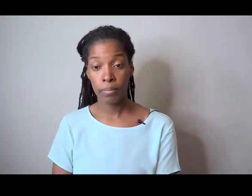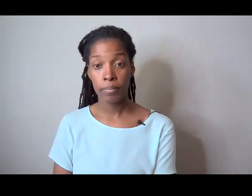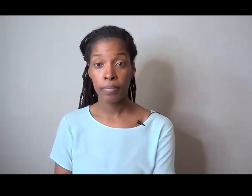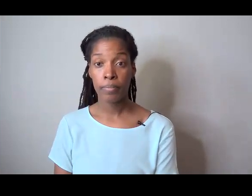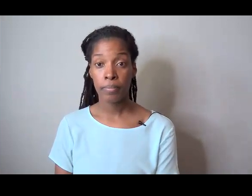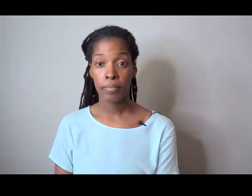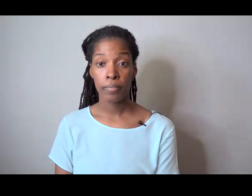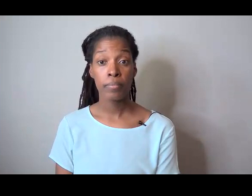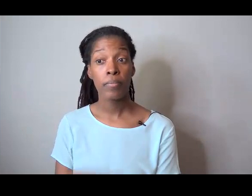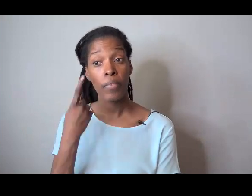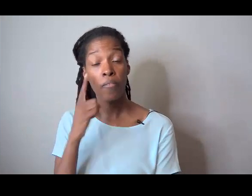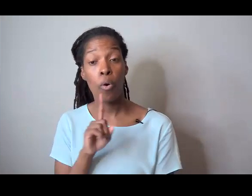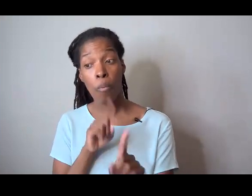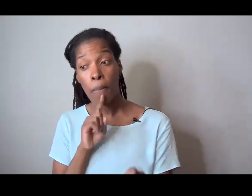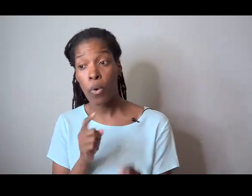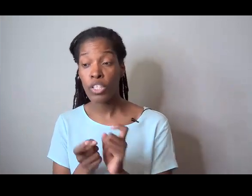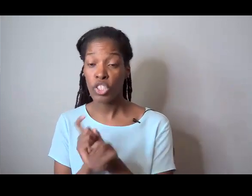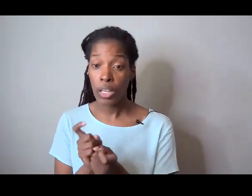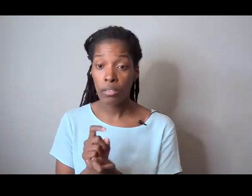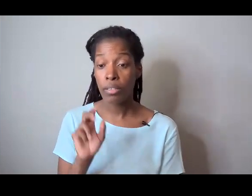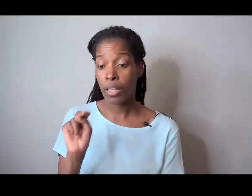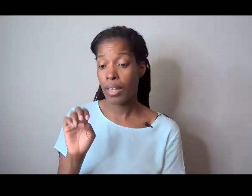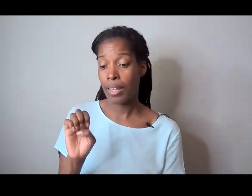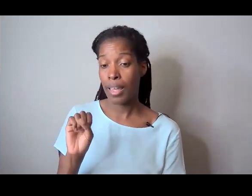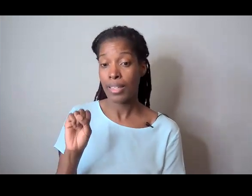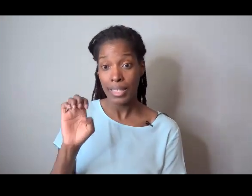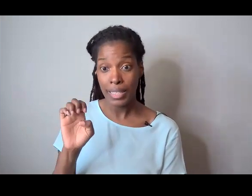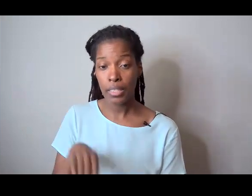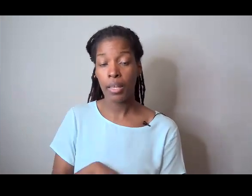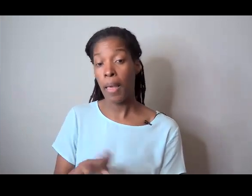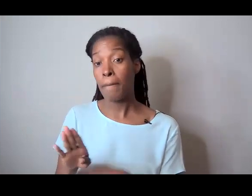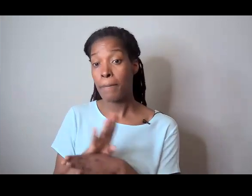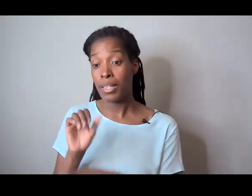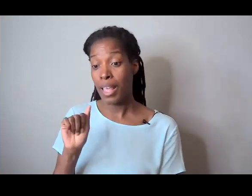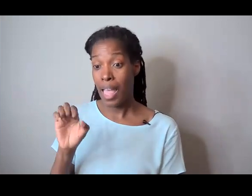And in terms of reporting changes in any NESE or business assets, you can communicate that by phone,